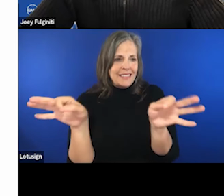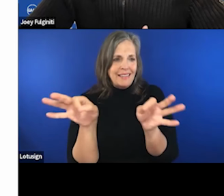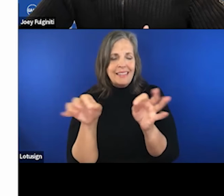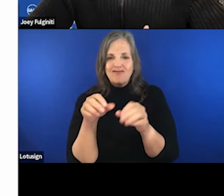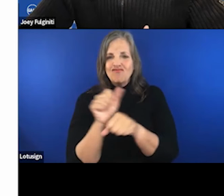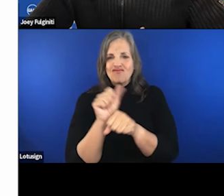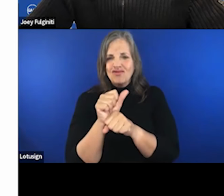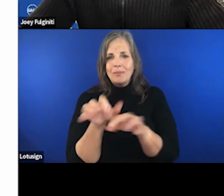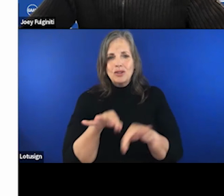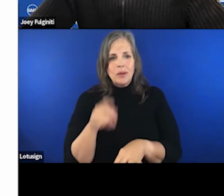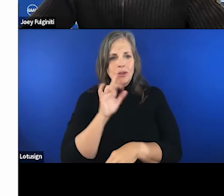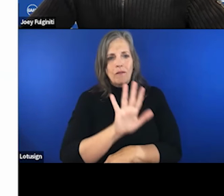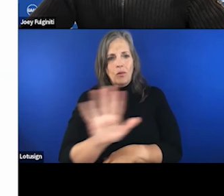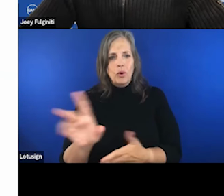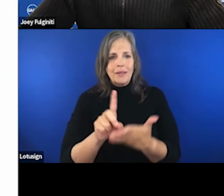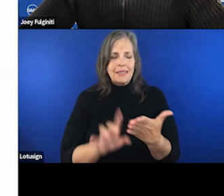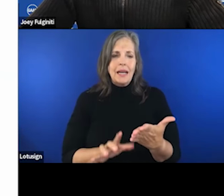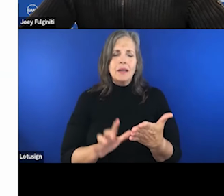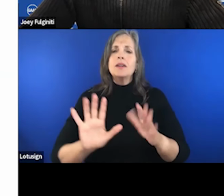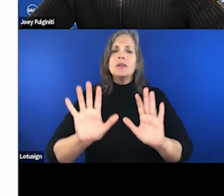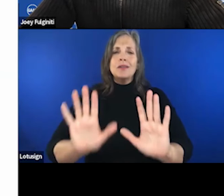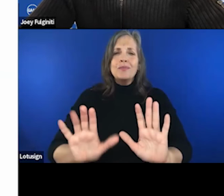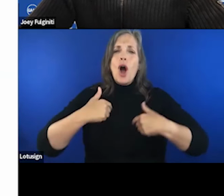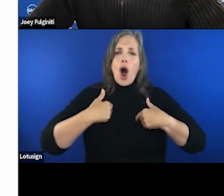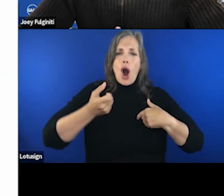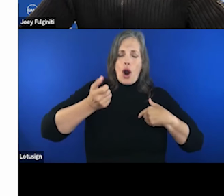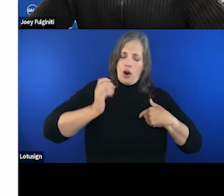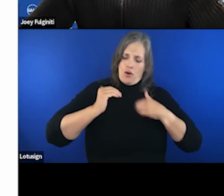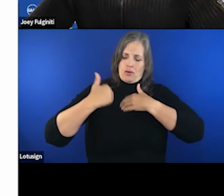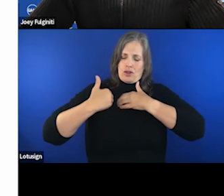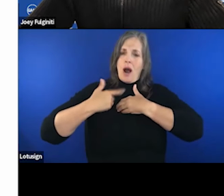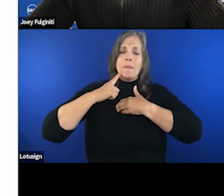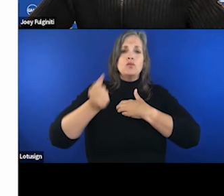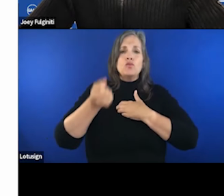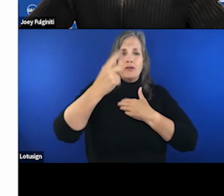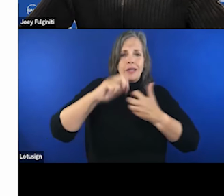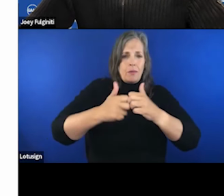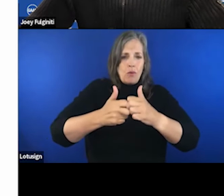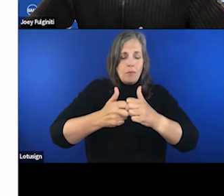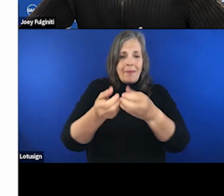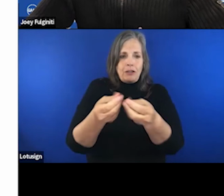our job is to understand the problem and solve the problem again we are not the user we must remove